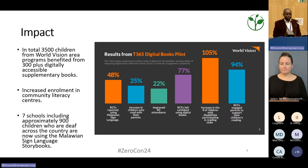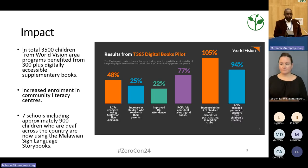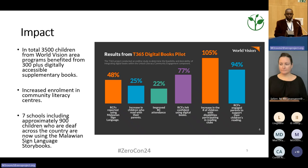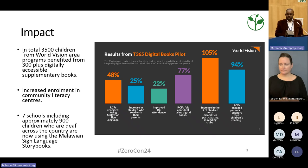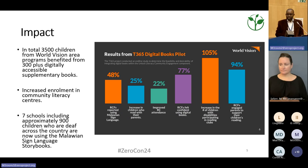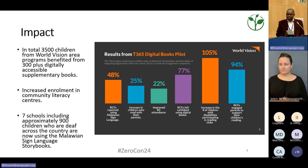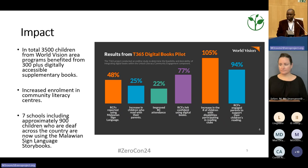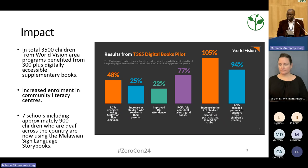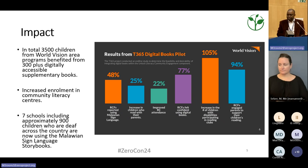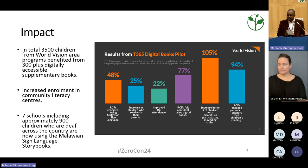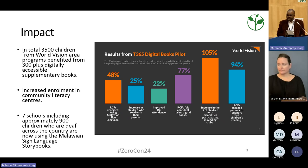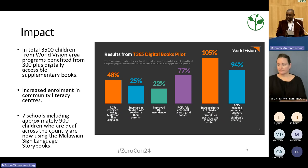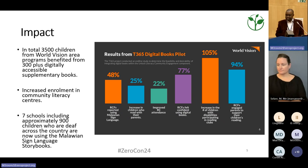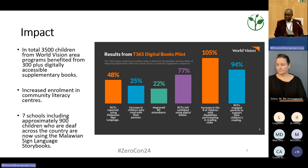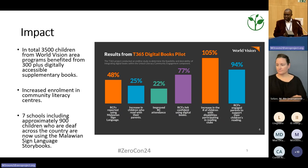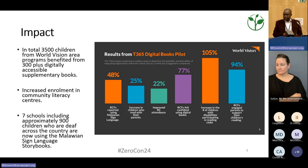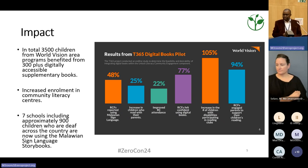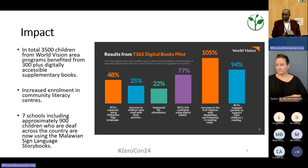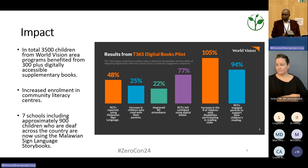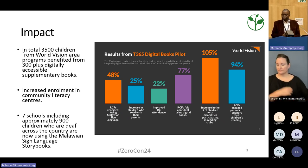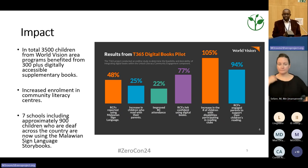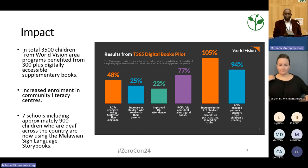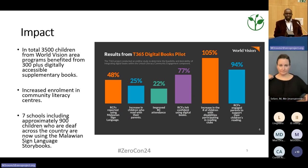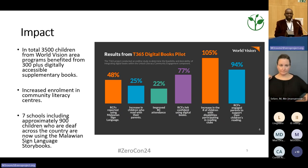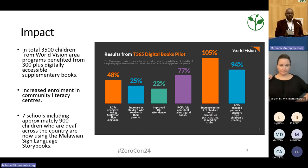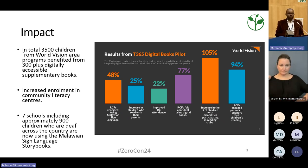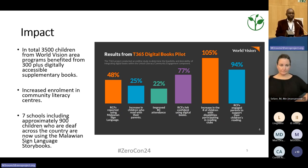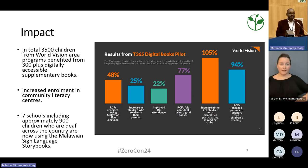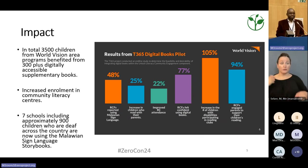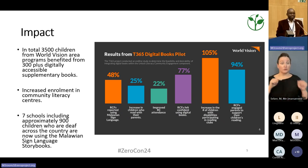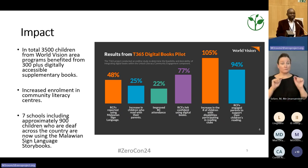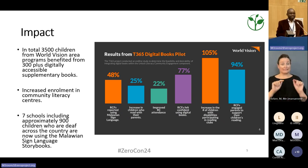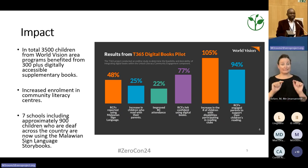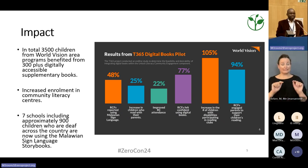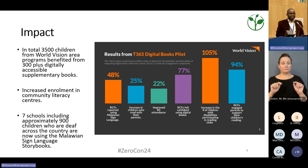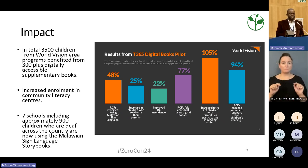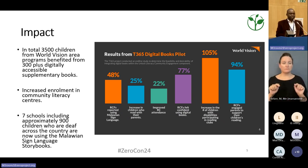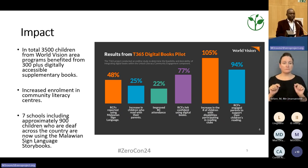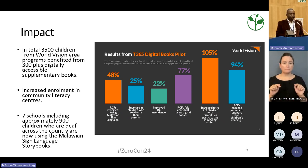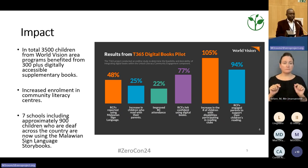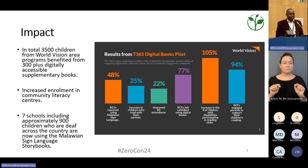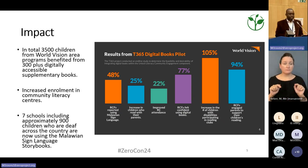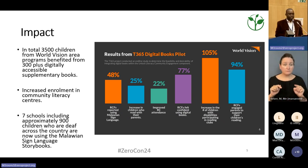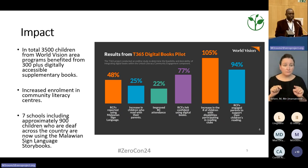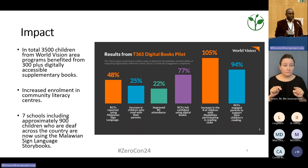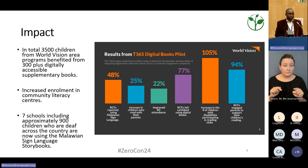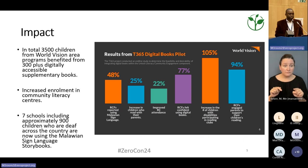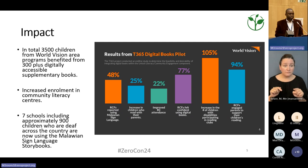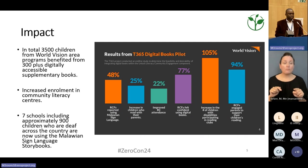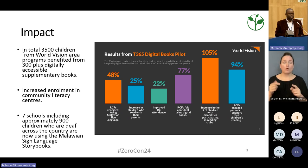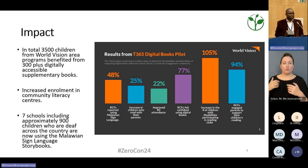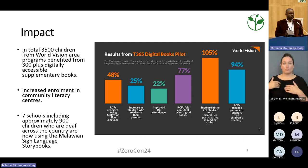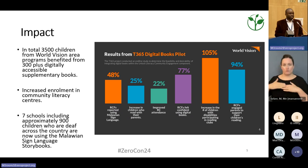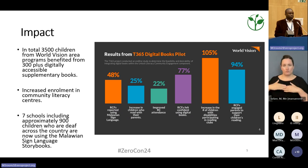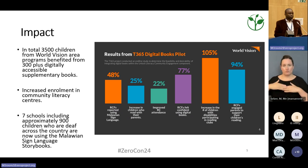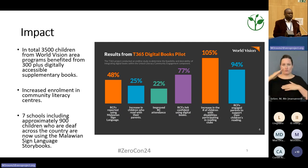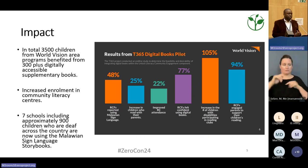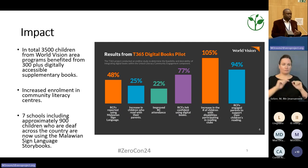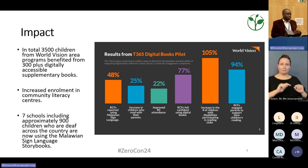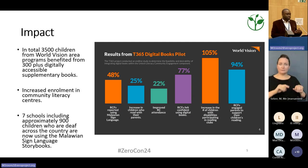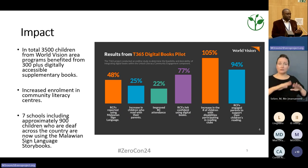when we look at this, we have an increasing moment in the reading clubs. So when children are not